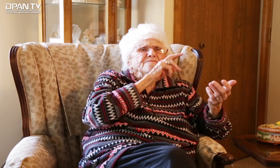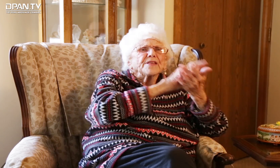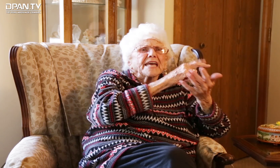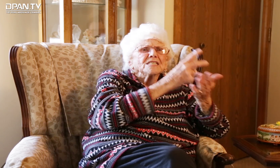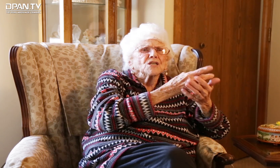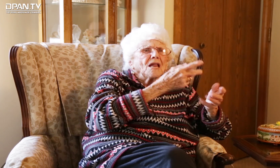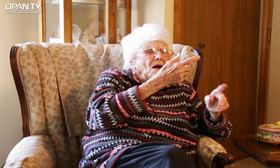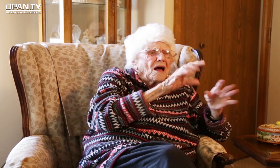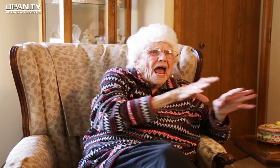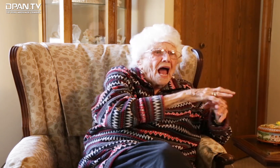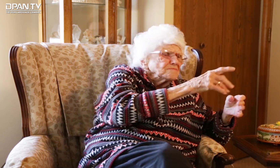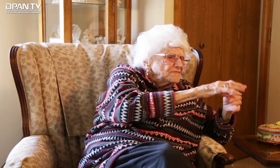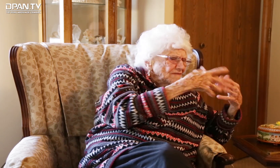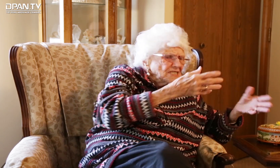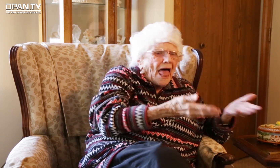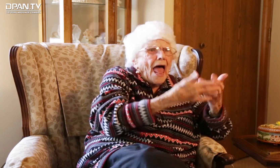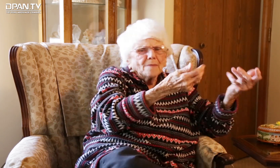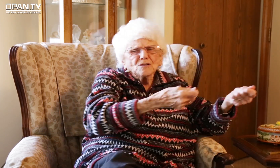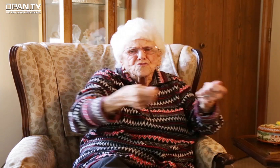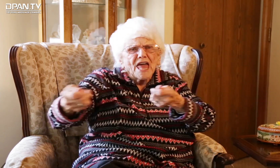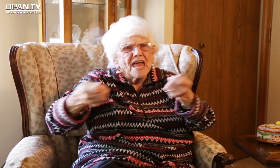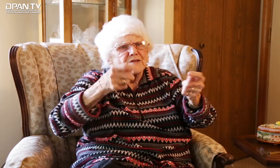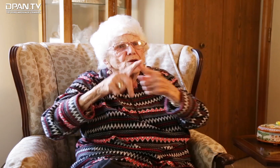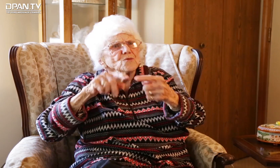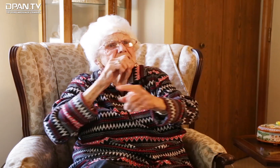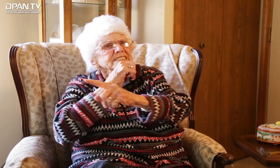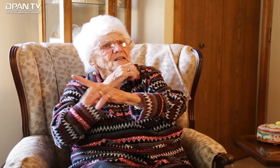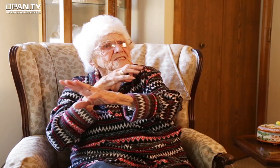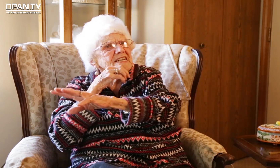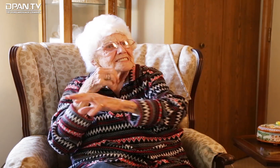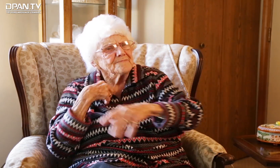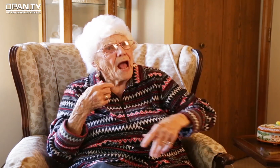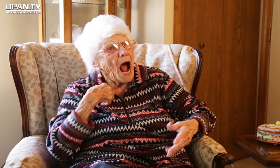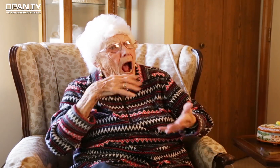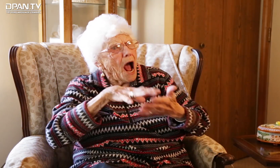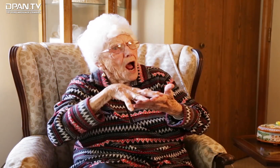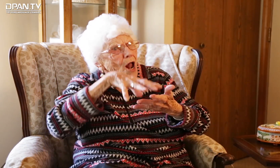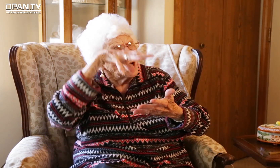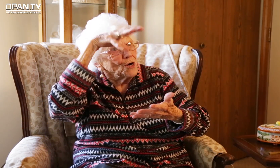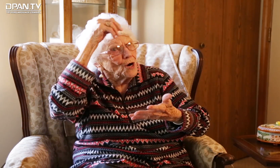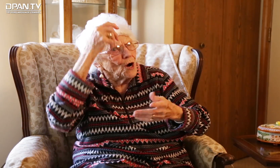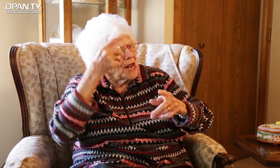I helped around the kitchen and helped serve food to the senior citizens.